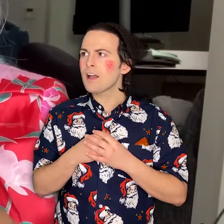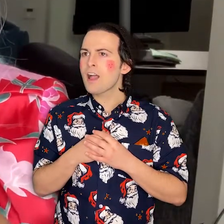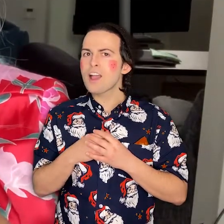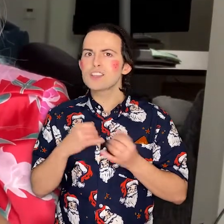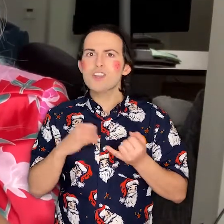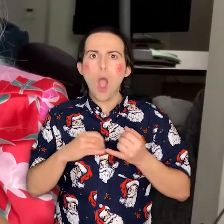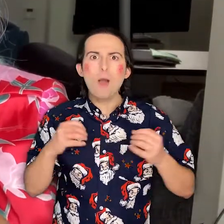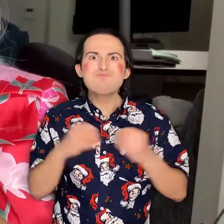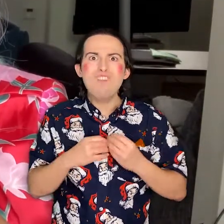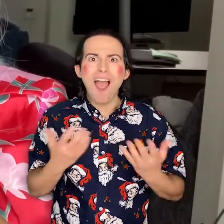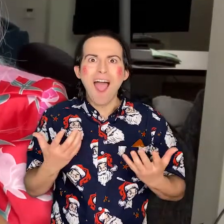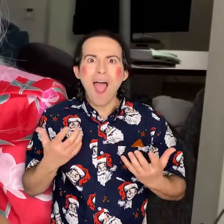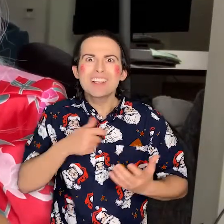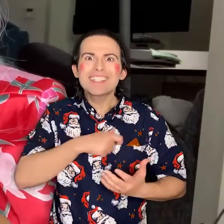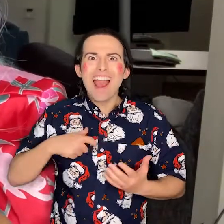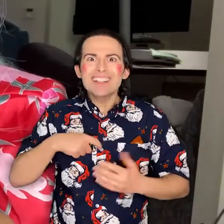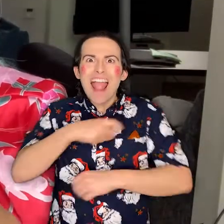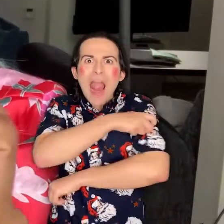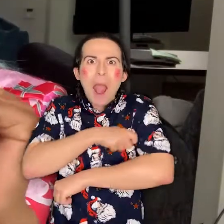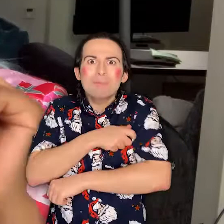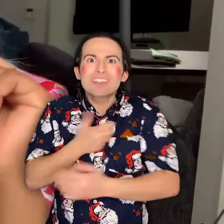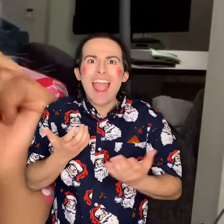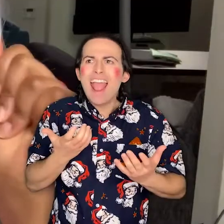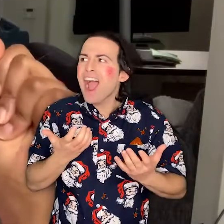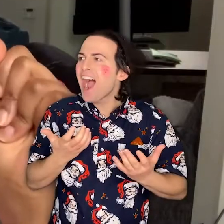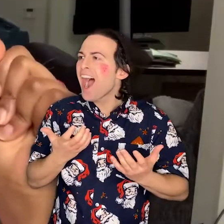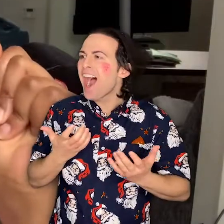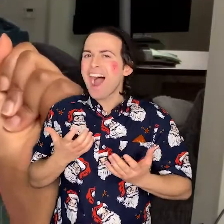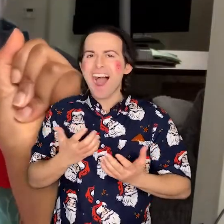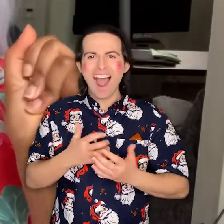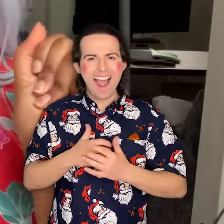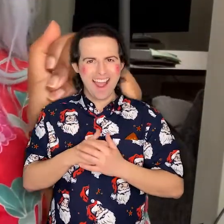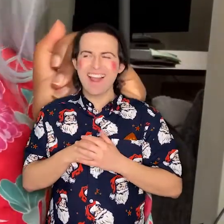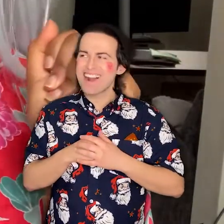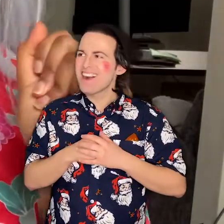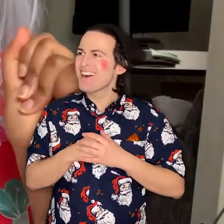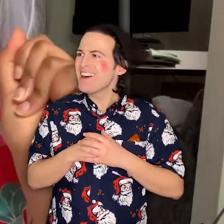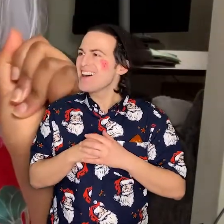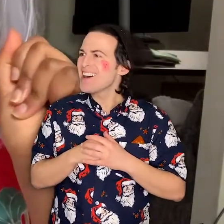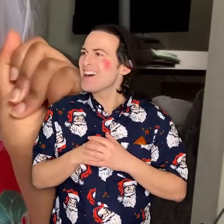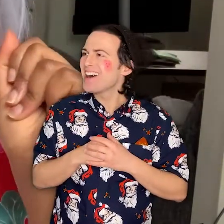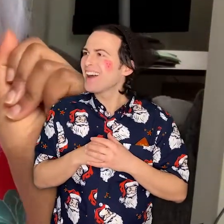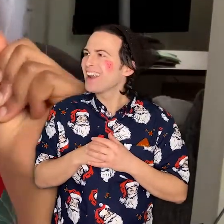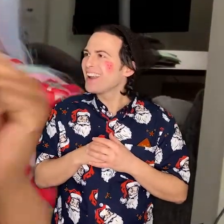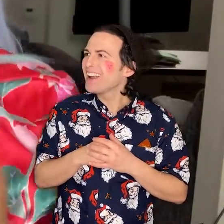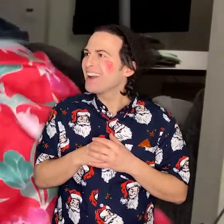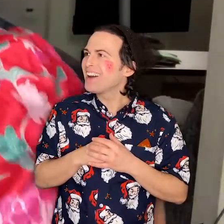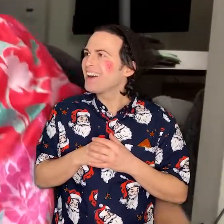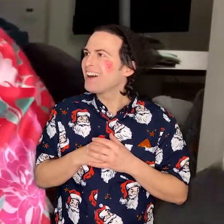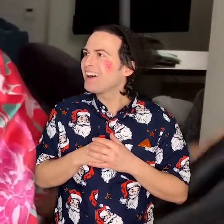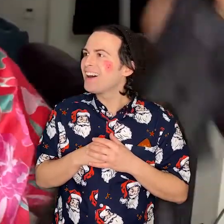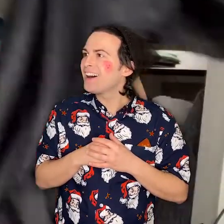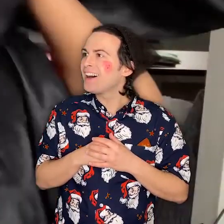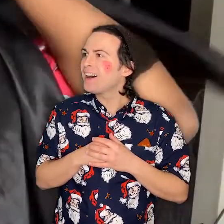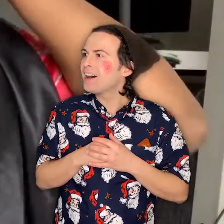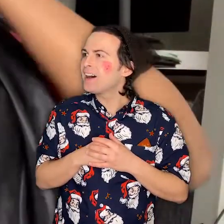Scott Brown, handsome fella but just never gives up. If only he was as determined on